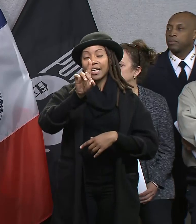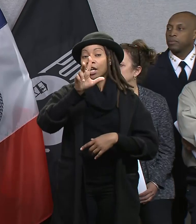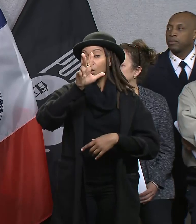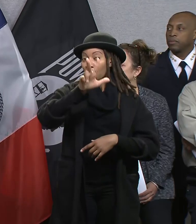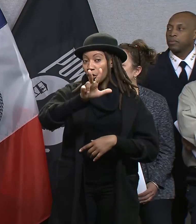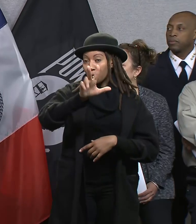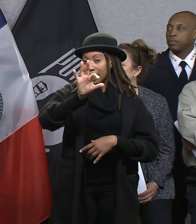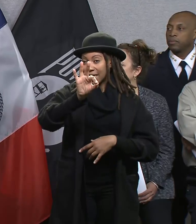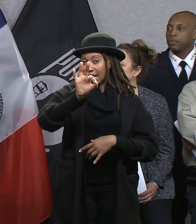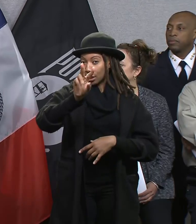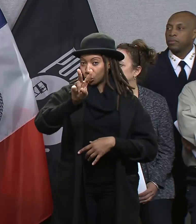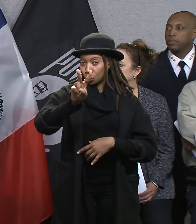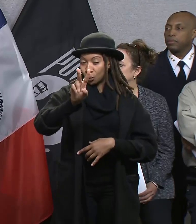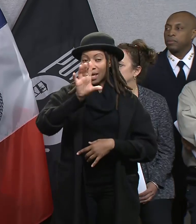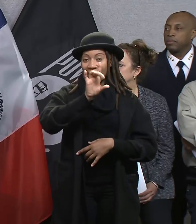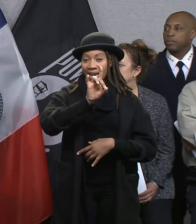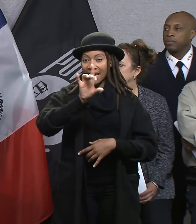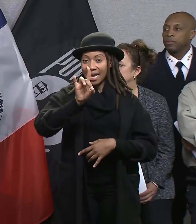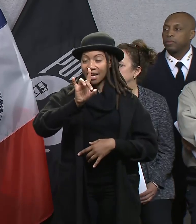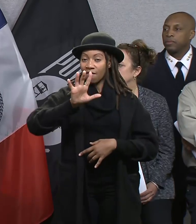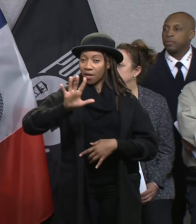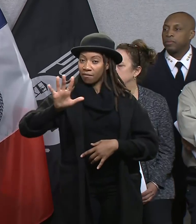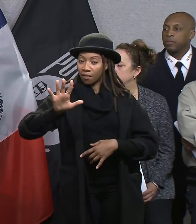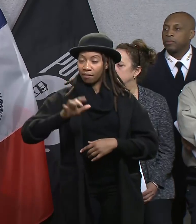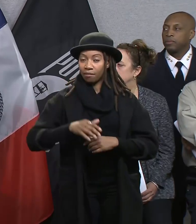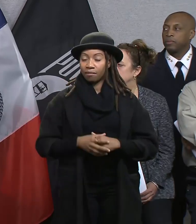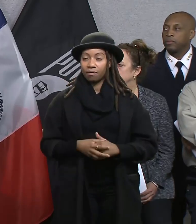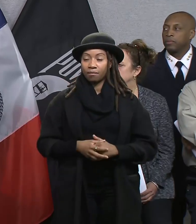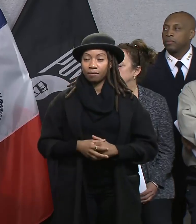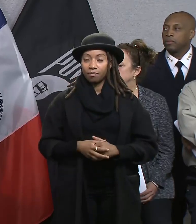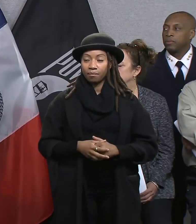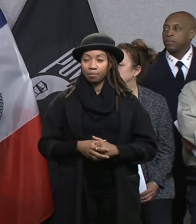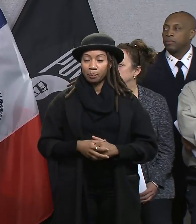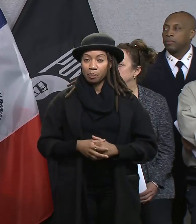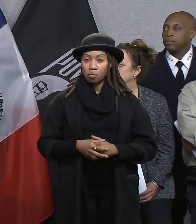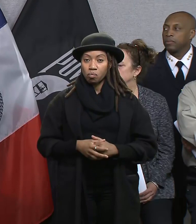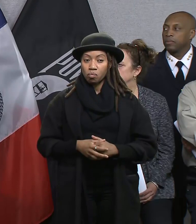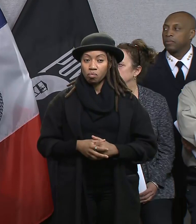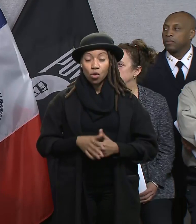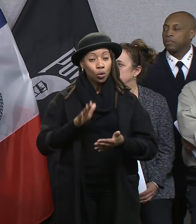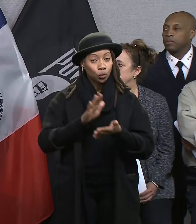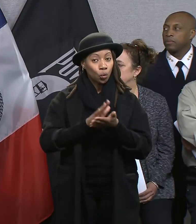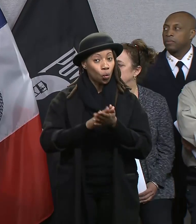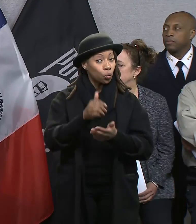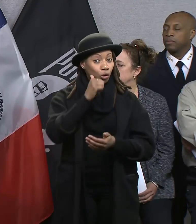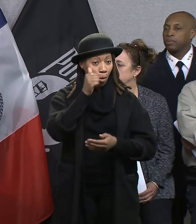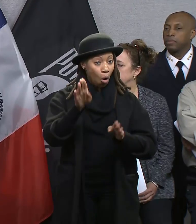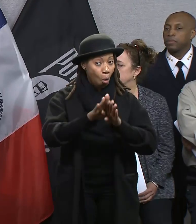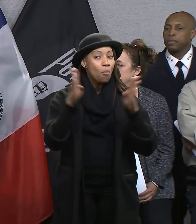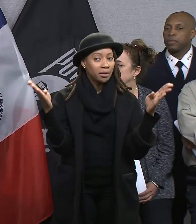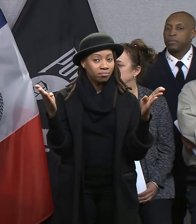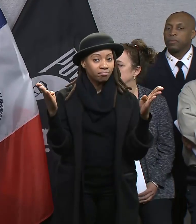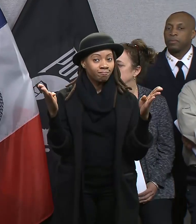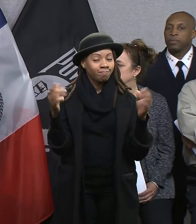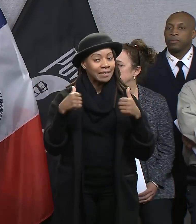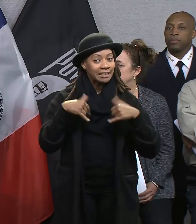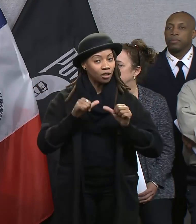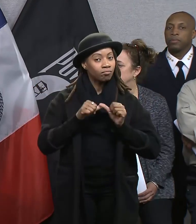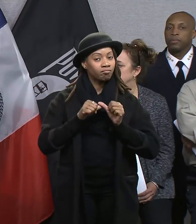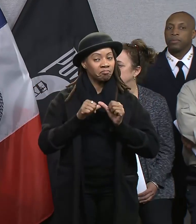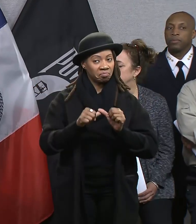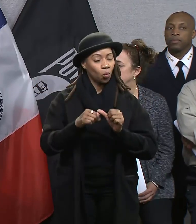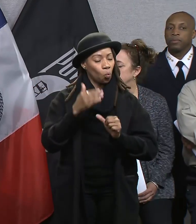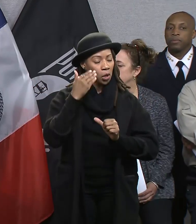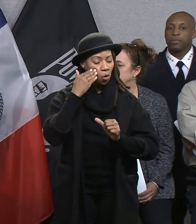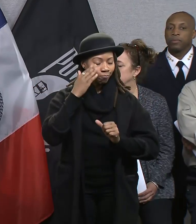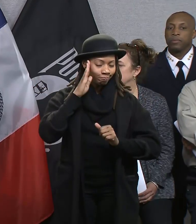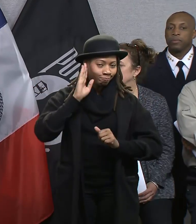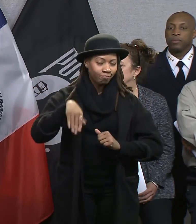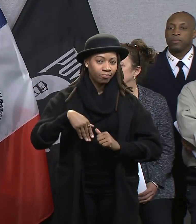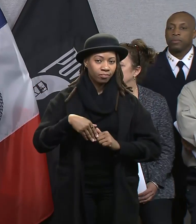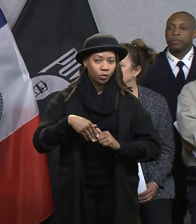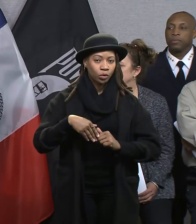WITH THEIR